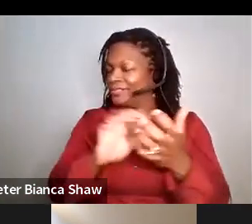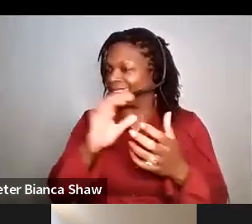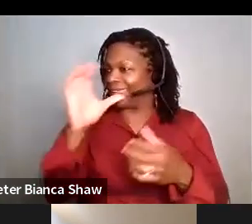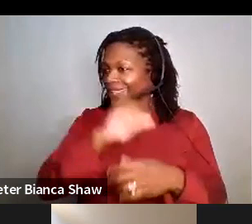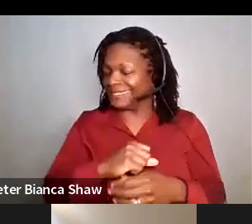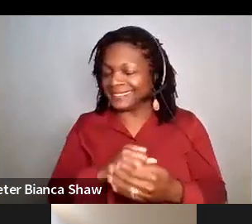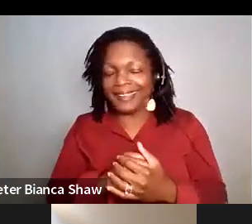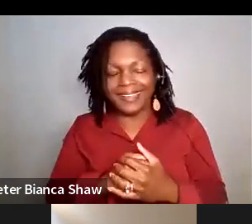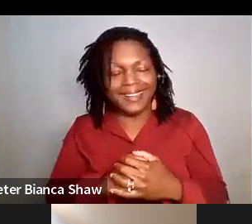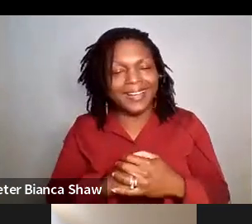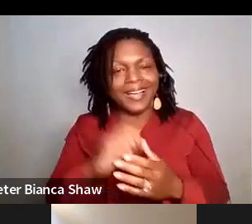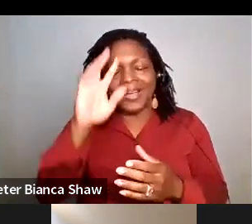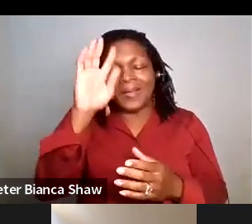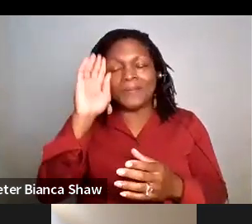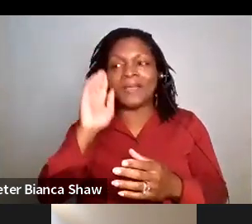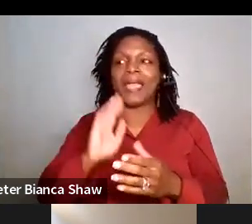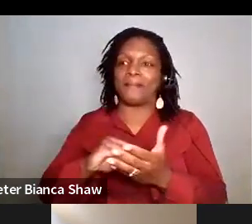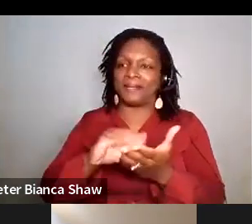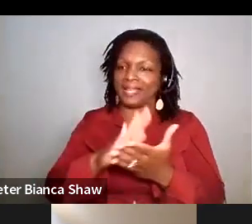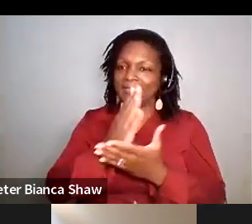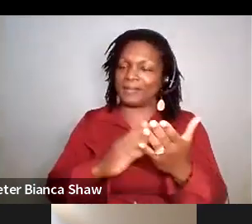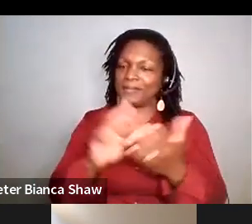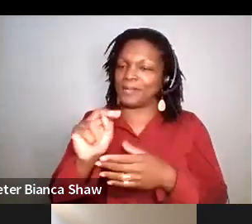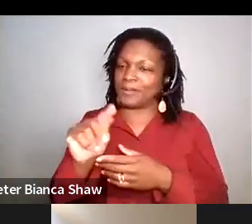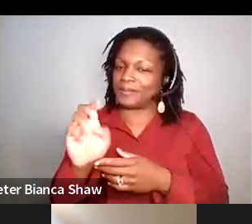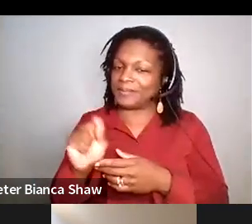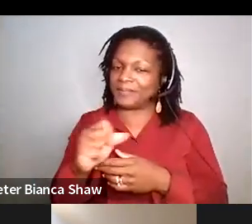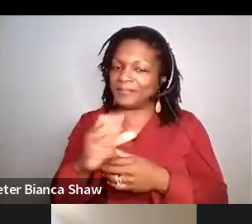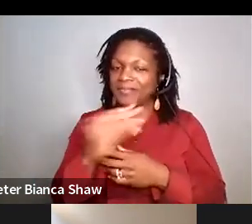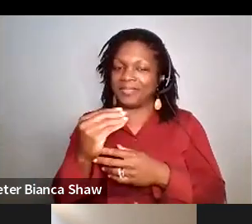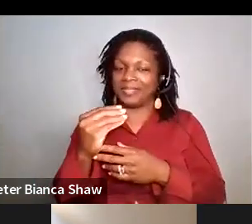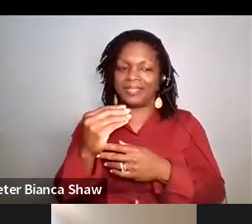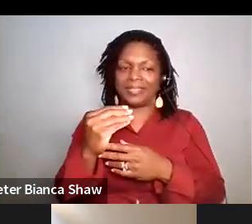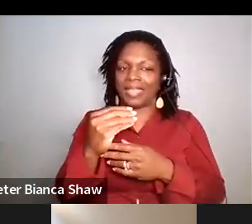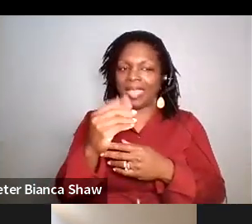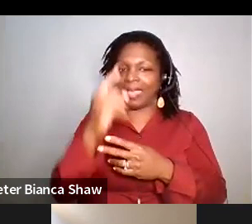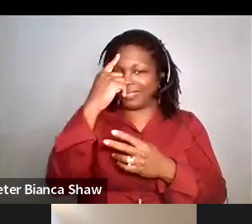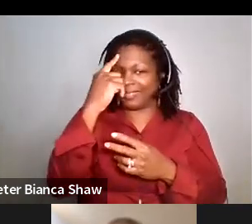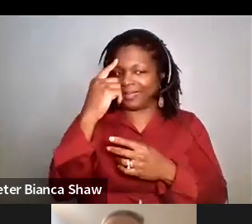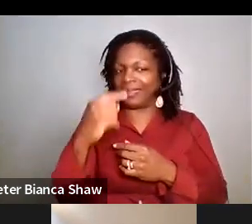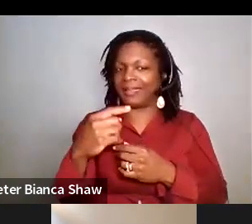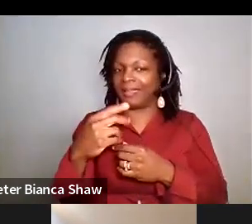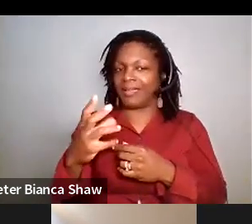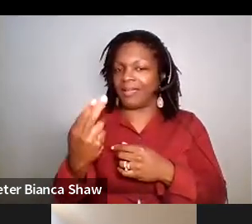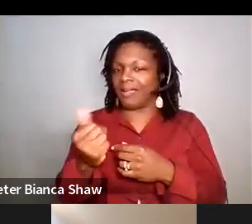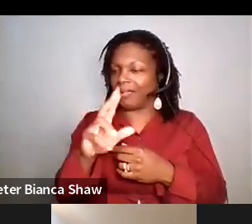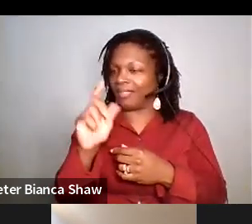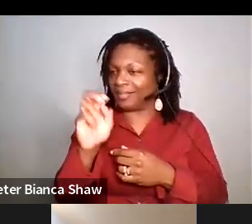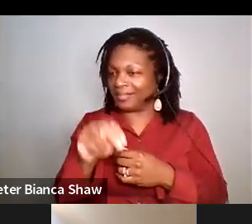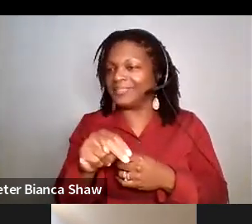And i'm just jotted down some notes and and hard on, I think still a lot of our thunder by hitting patients.